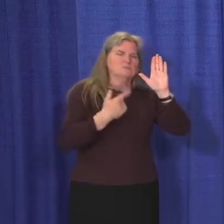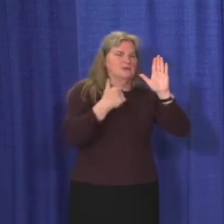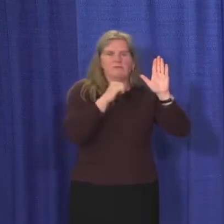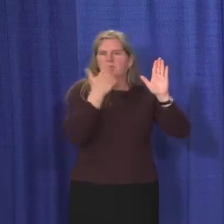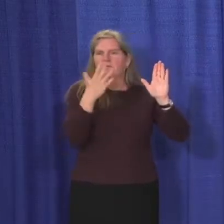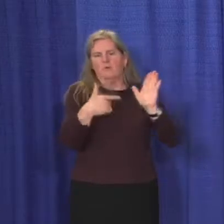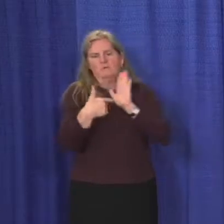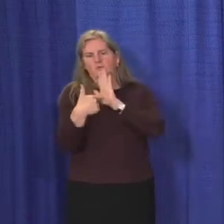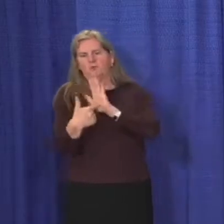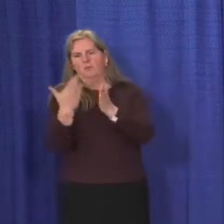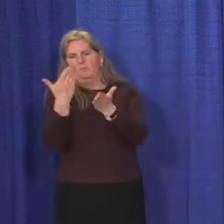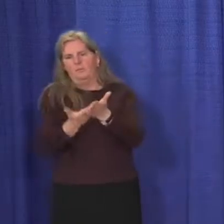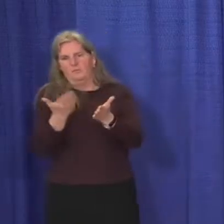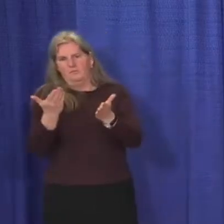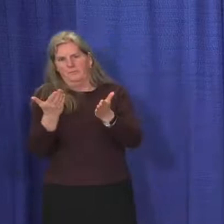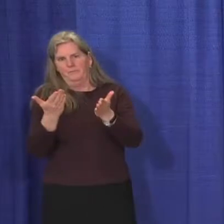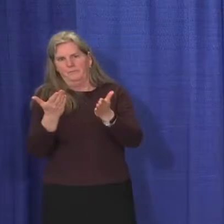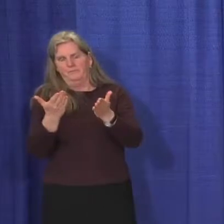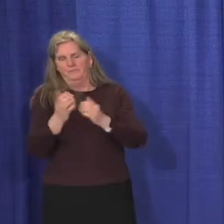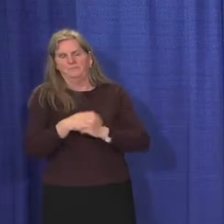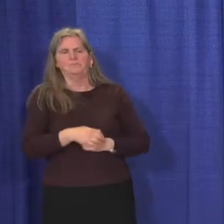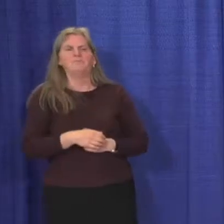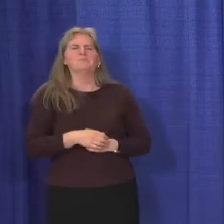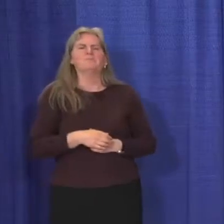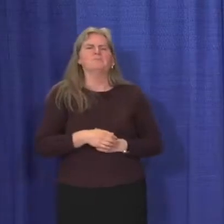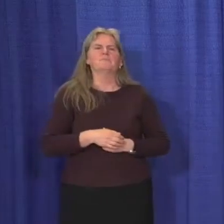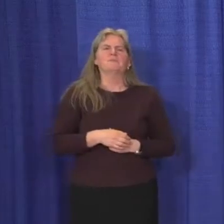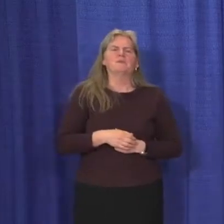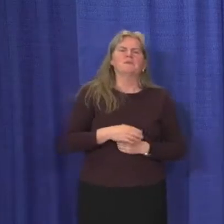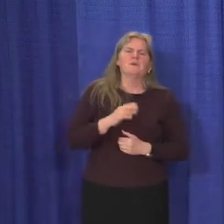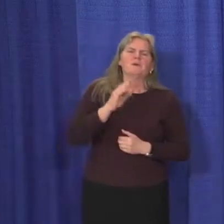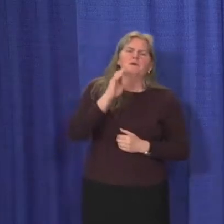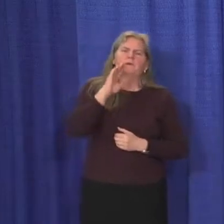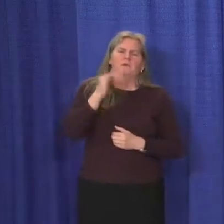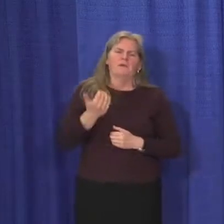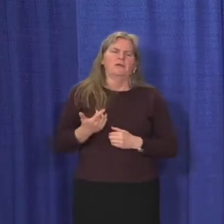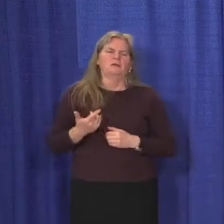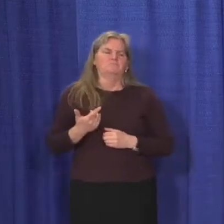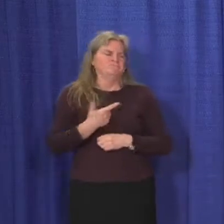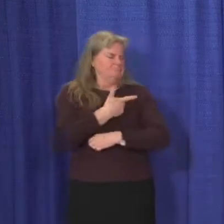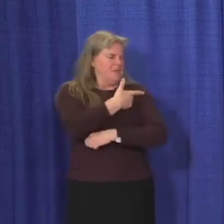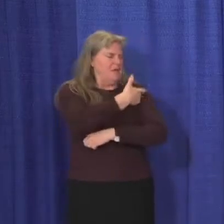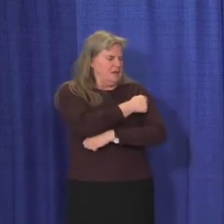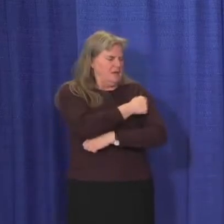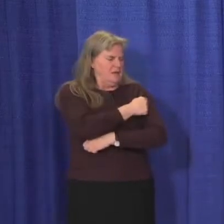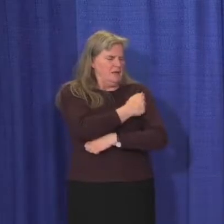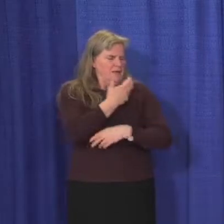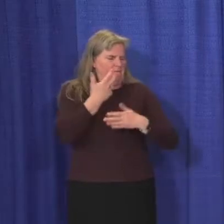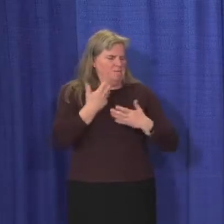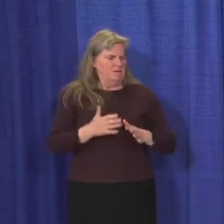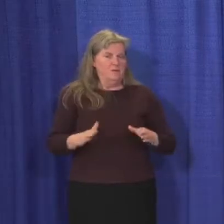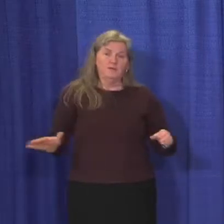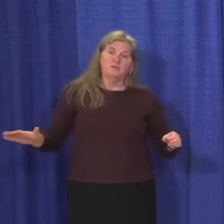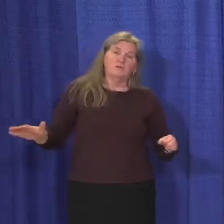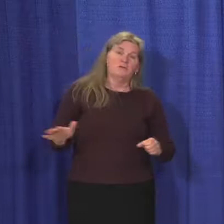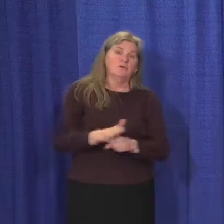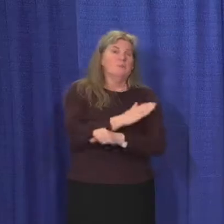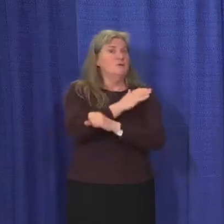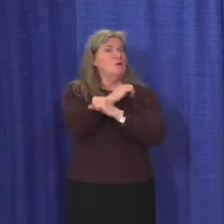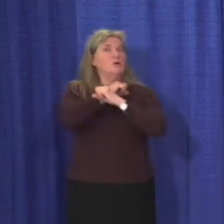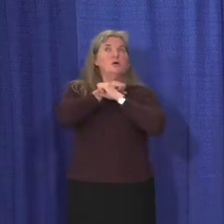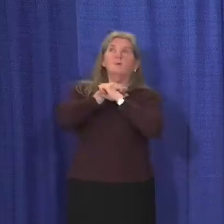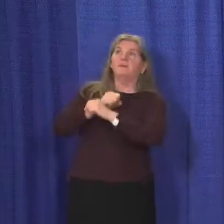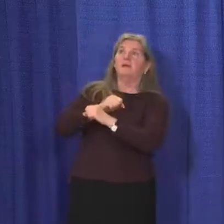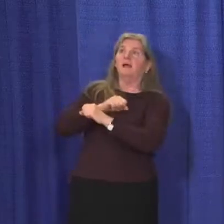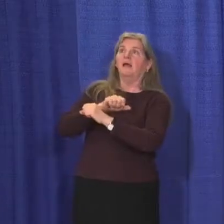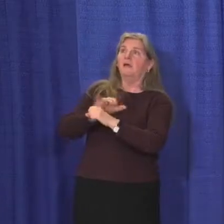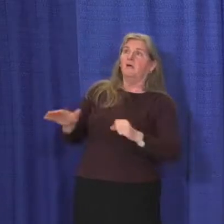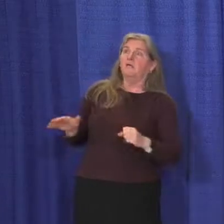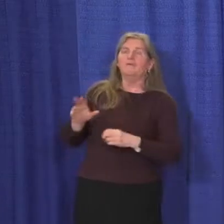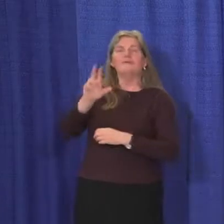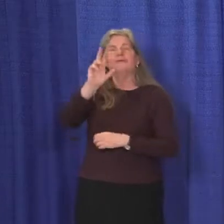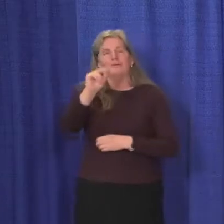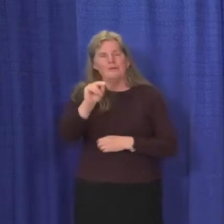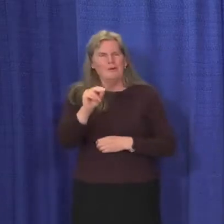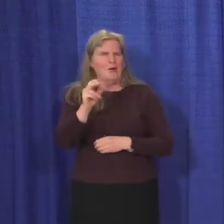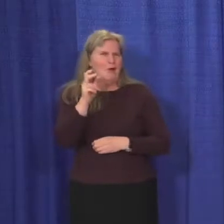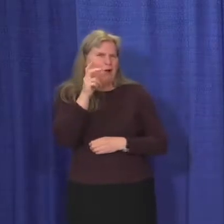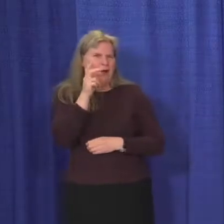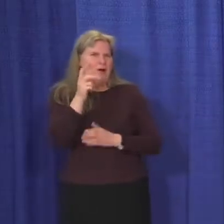Quarantine Act...